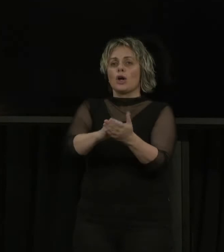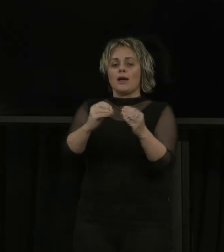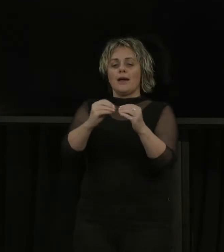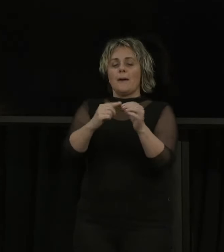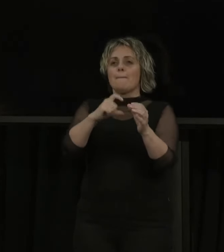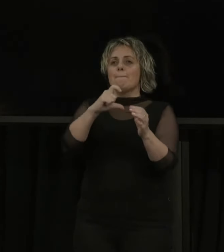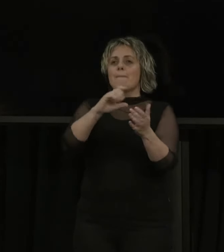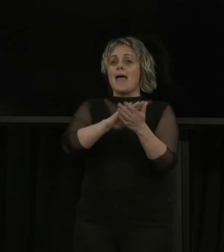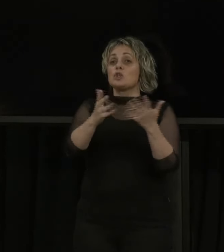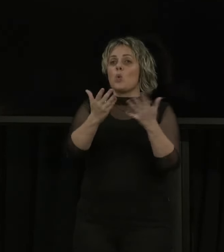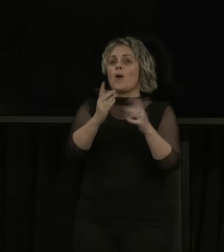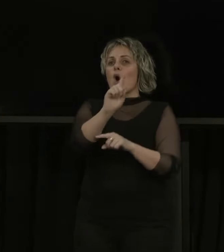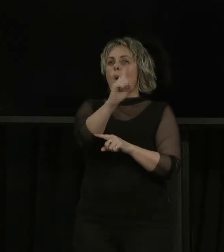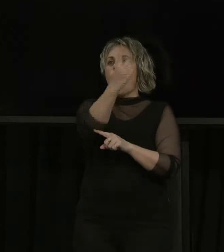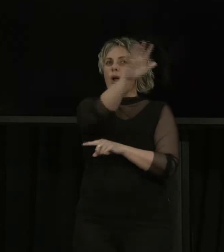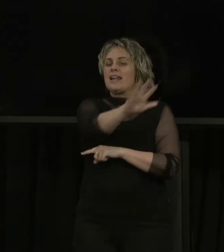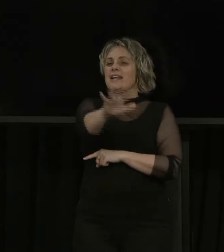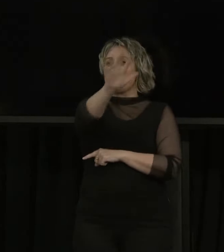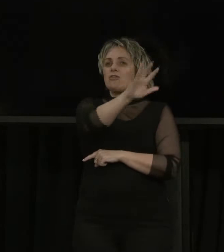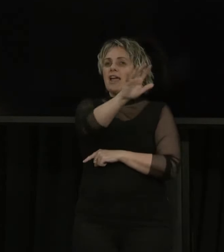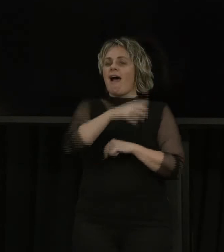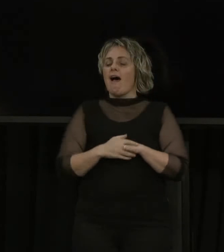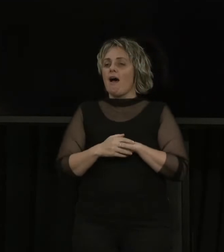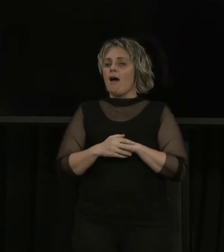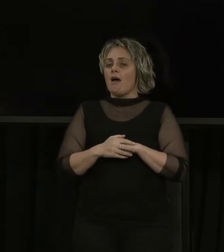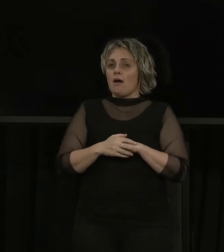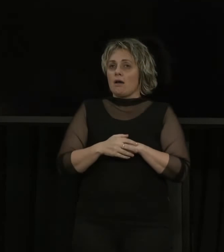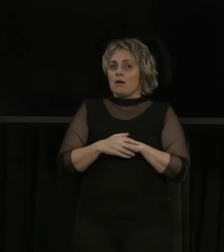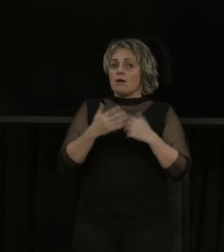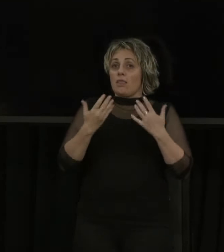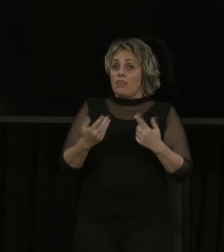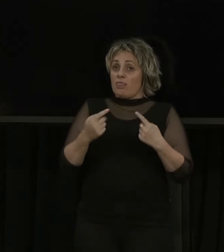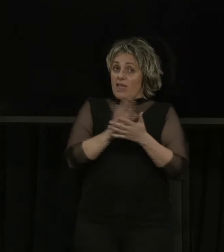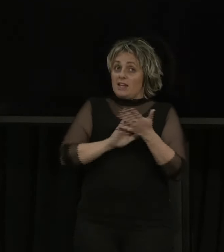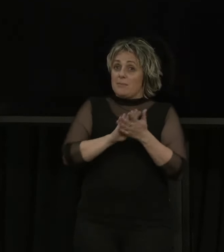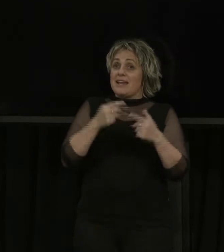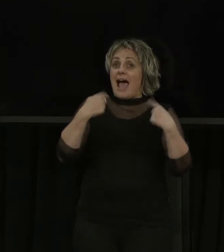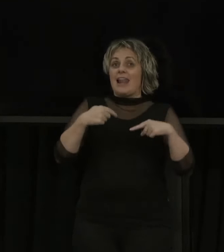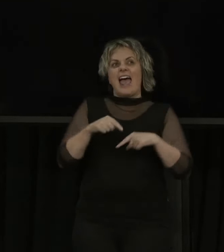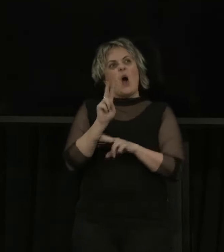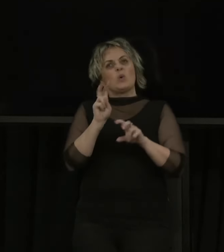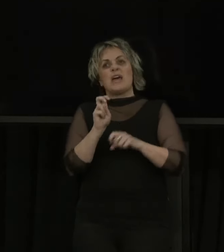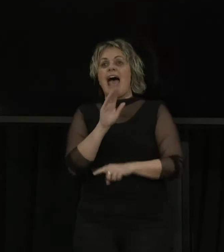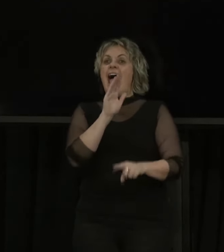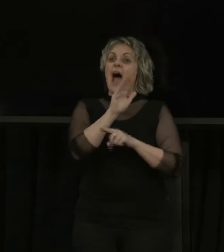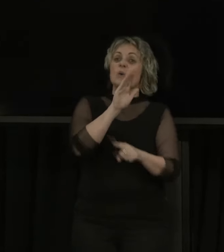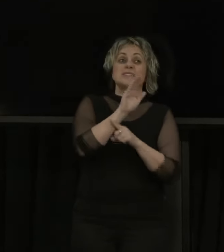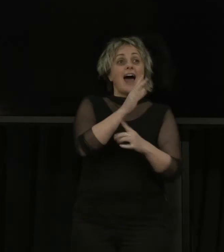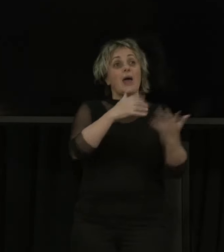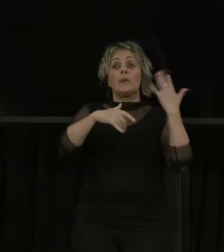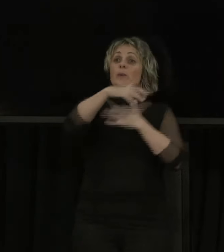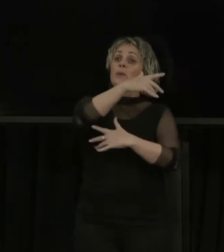hasn't been flagged with me. We had a query from a